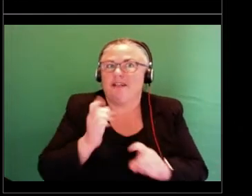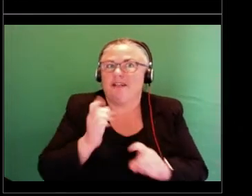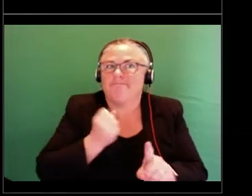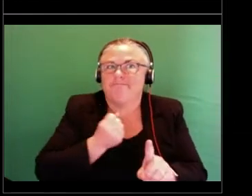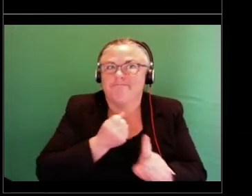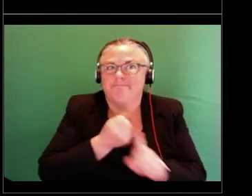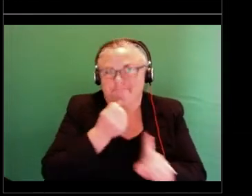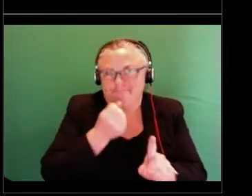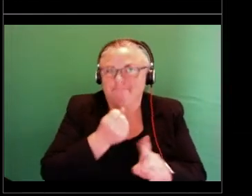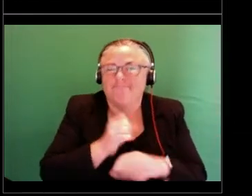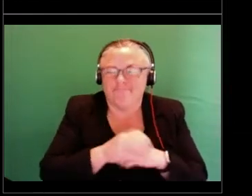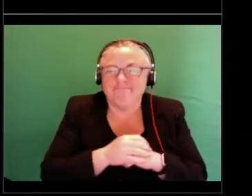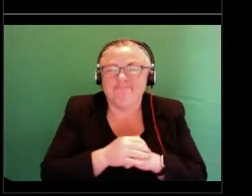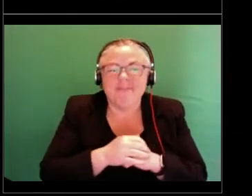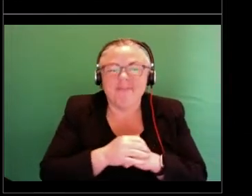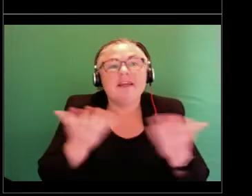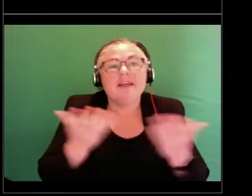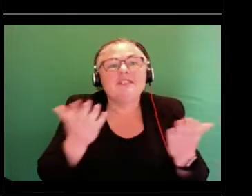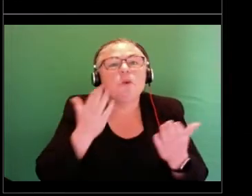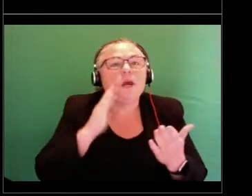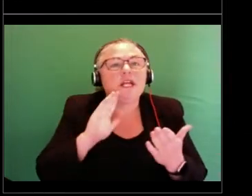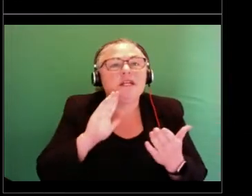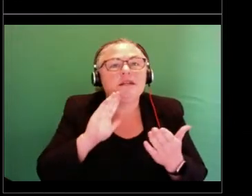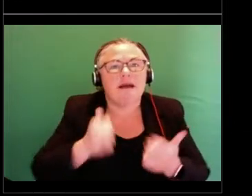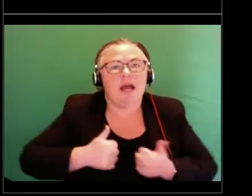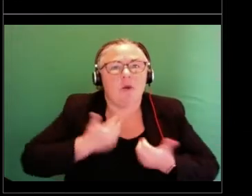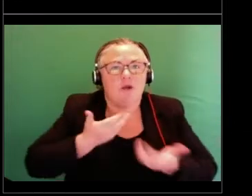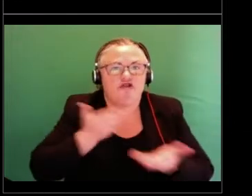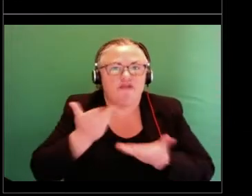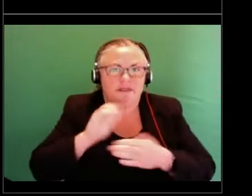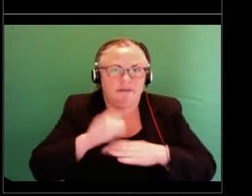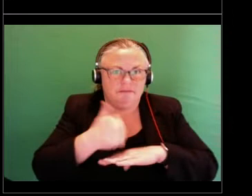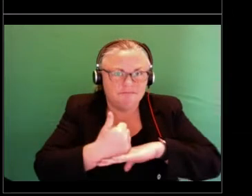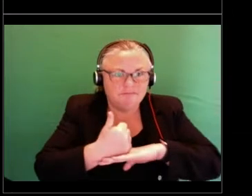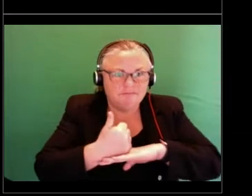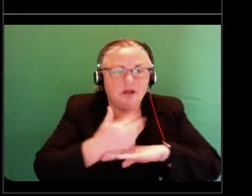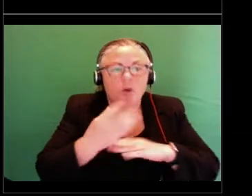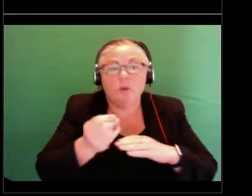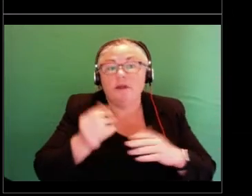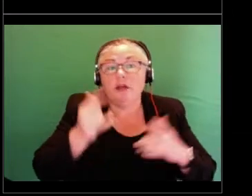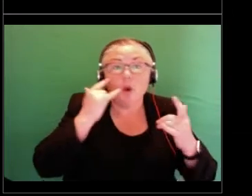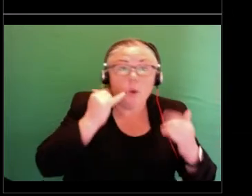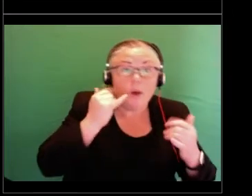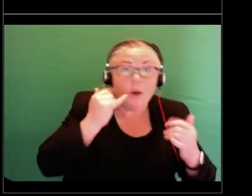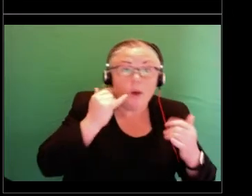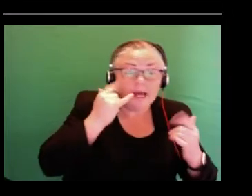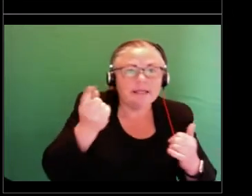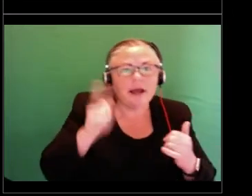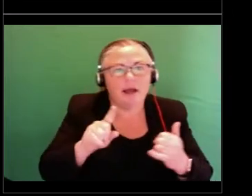So by contacting us for advice and support around those issues, sometimes we can access